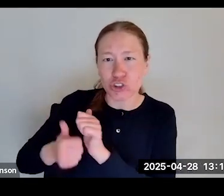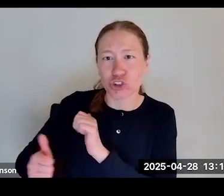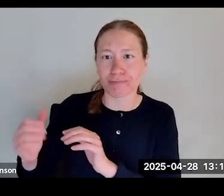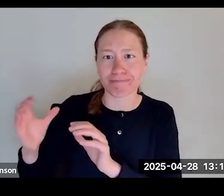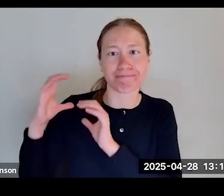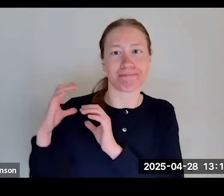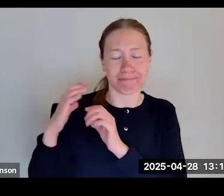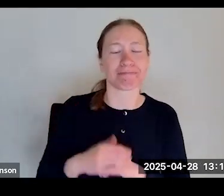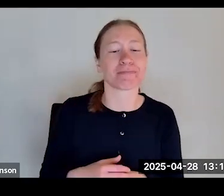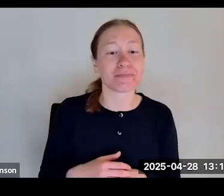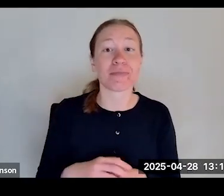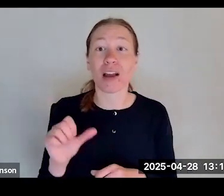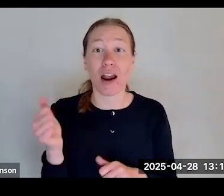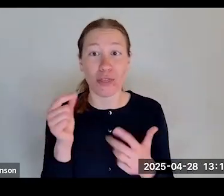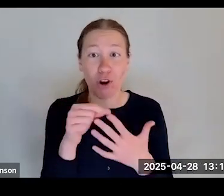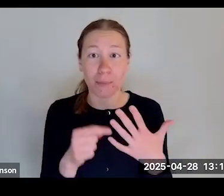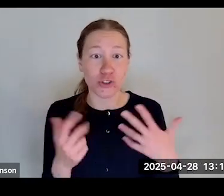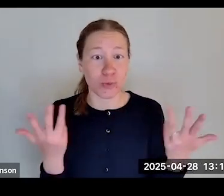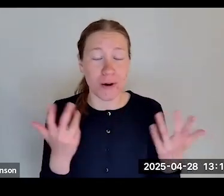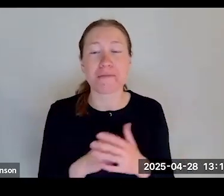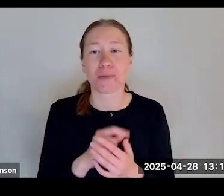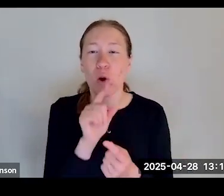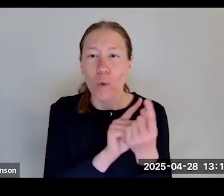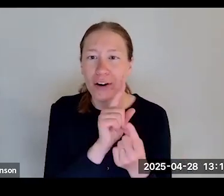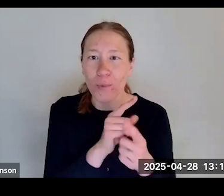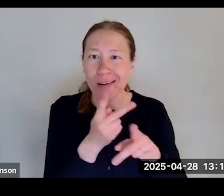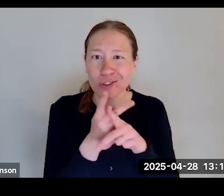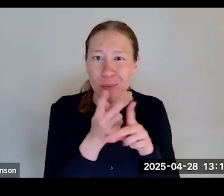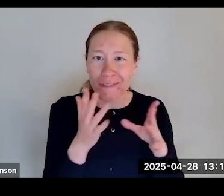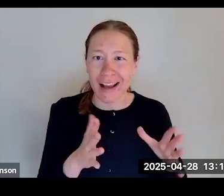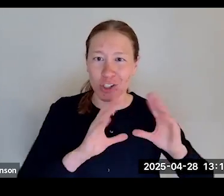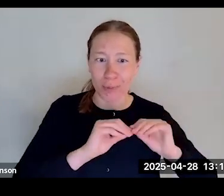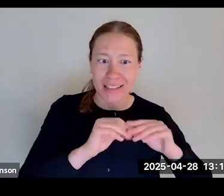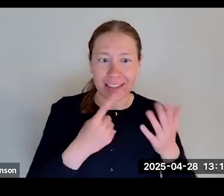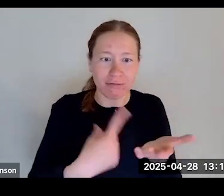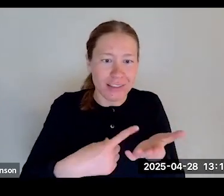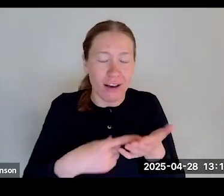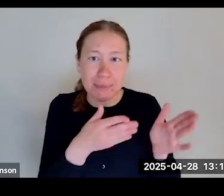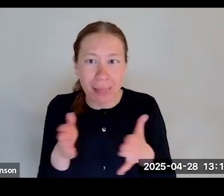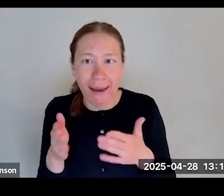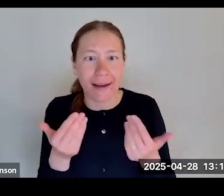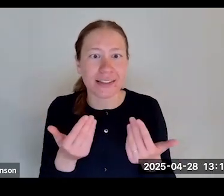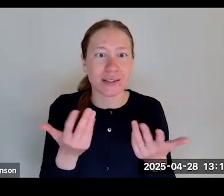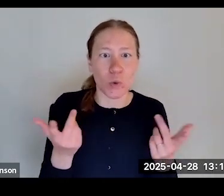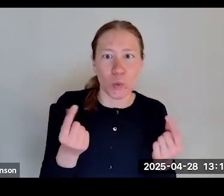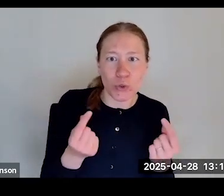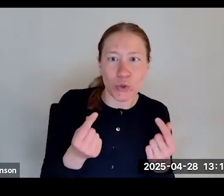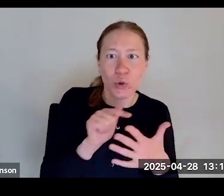Another option could be one-on-one supervisory meetings to discuss different plans and steps. So the employee may talk